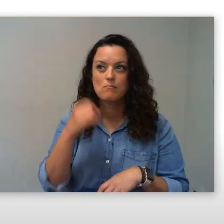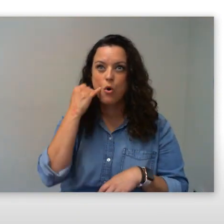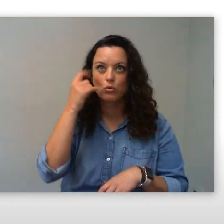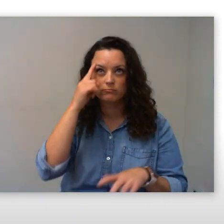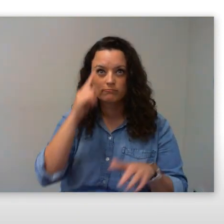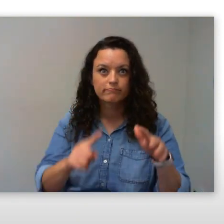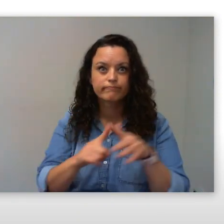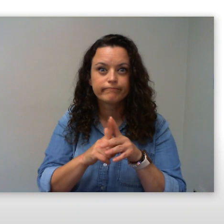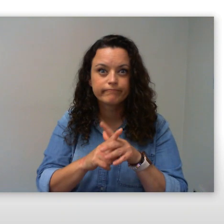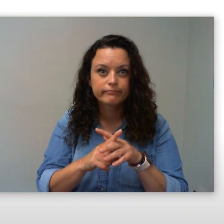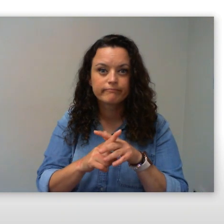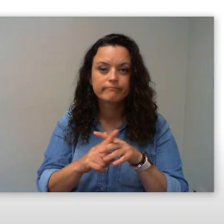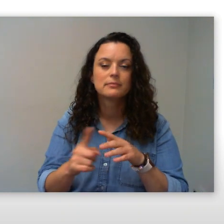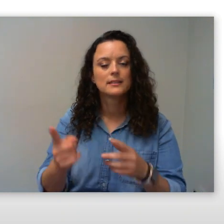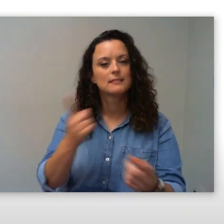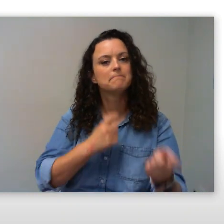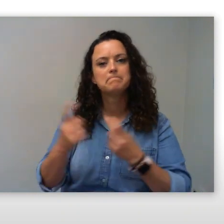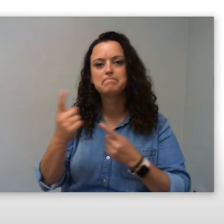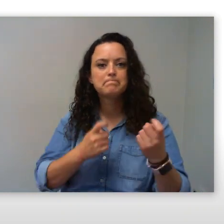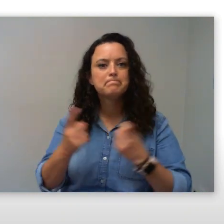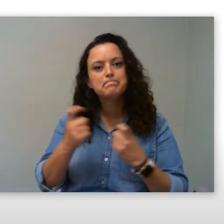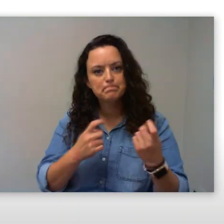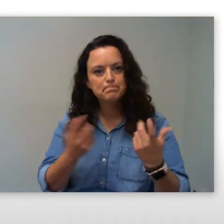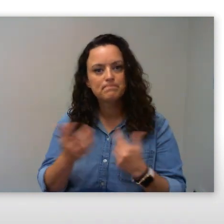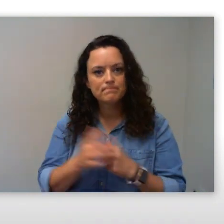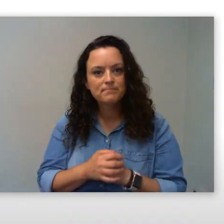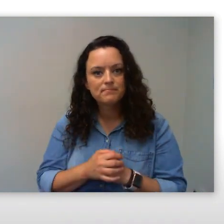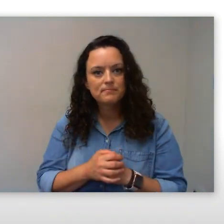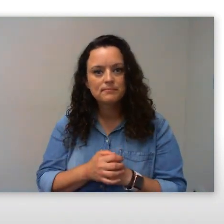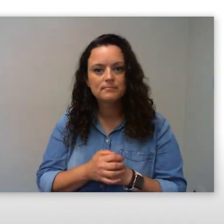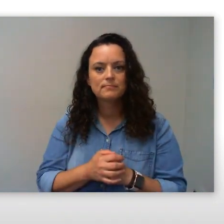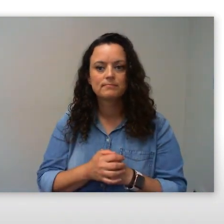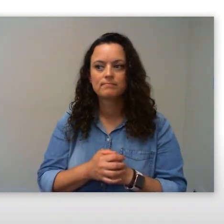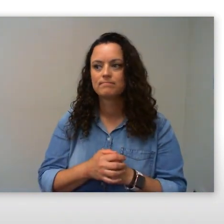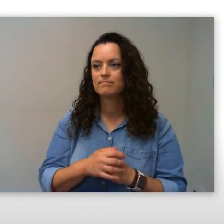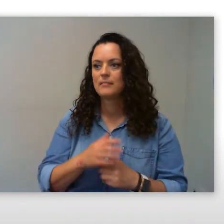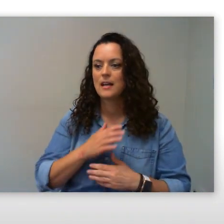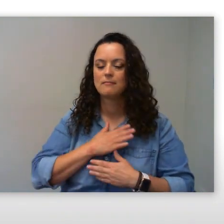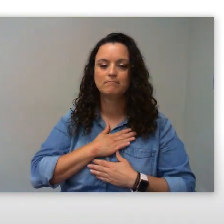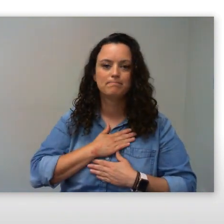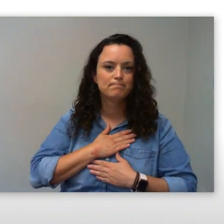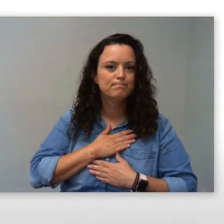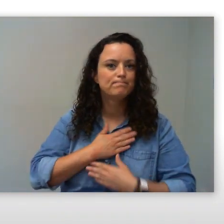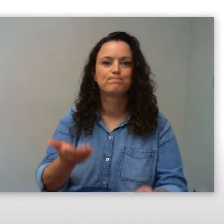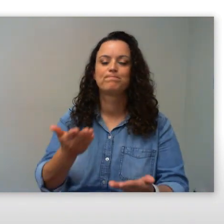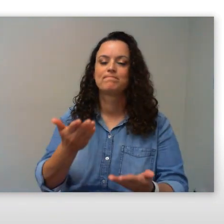and ask any questions that might come up i'm more than happy to help